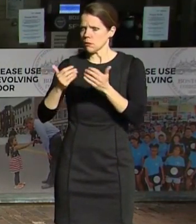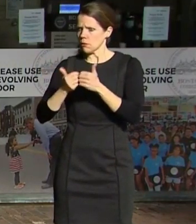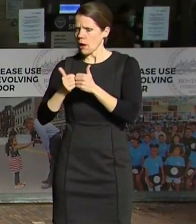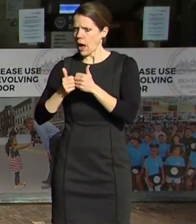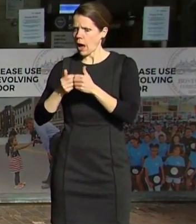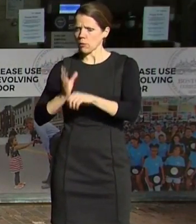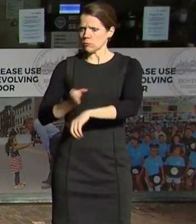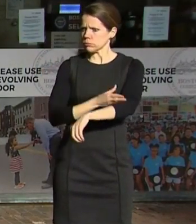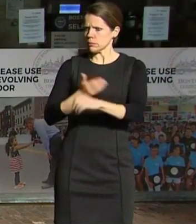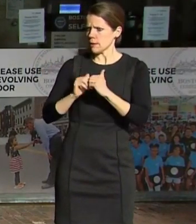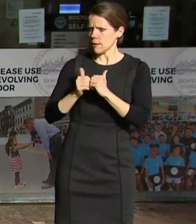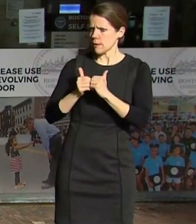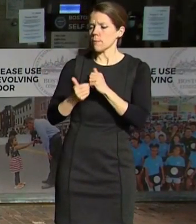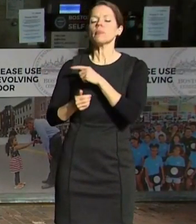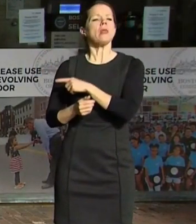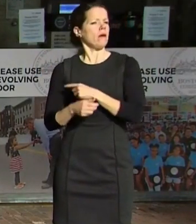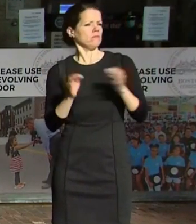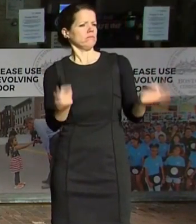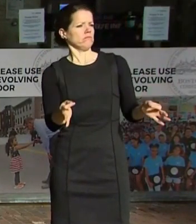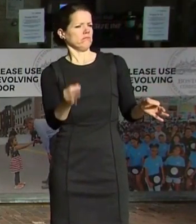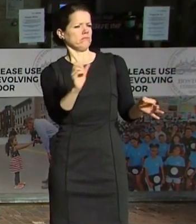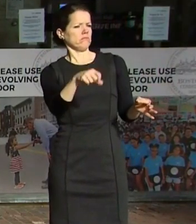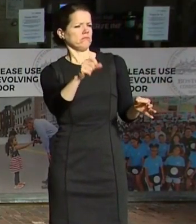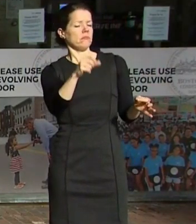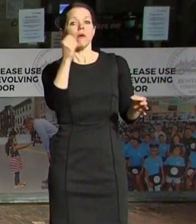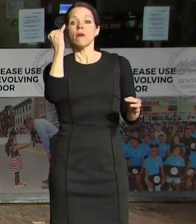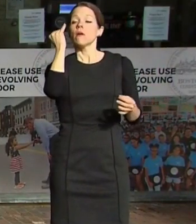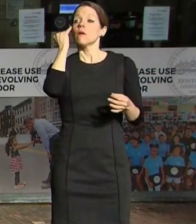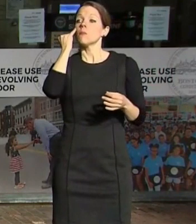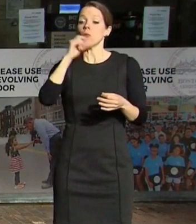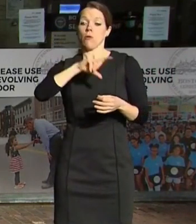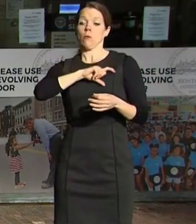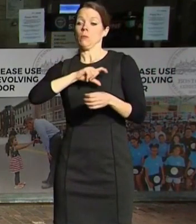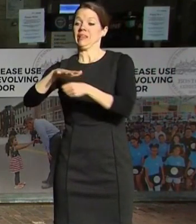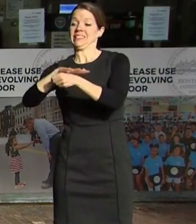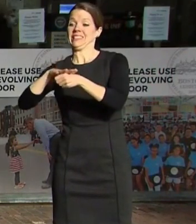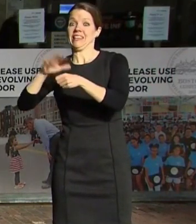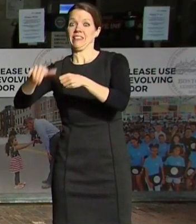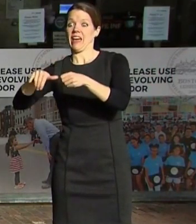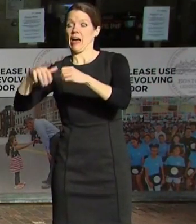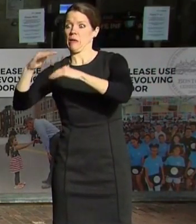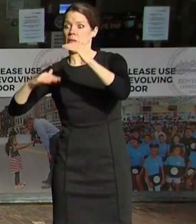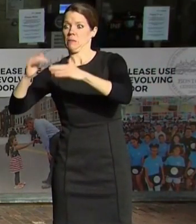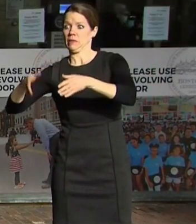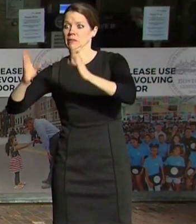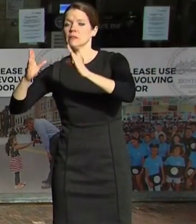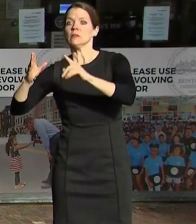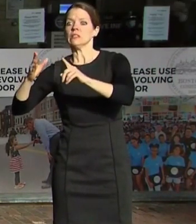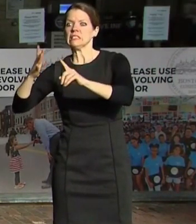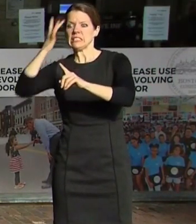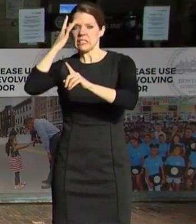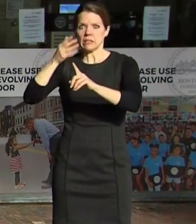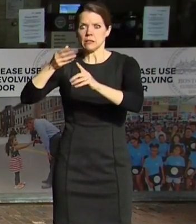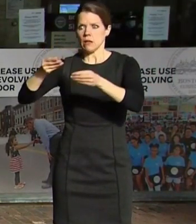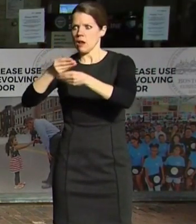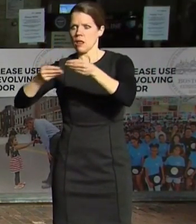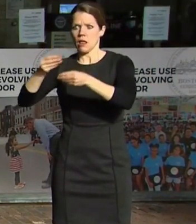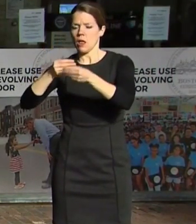STILL OUT WITH COVID-19. ANYWHERE THAT WE'VE HAD THE COVID-19 BREAKOUT, WE DON'T SHUT